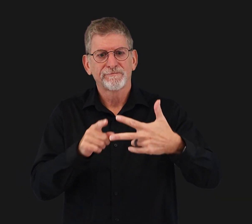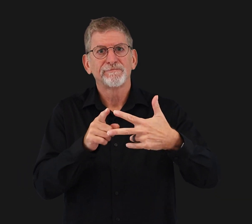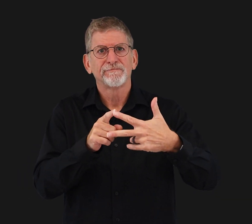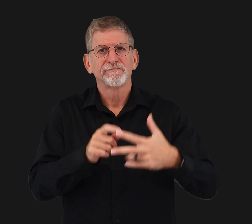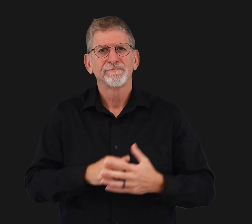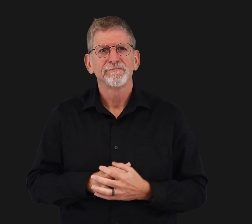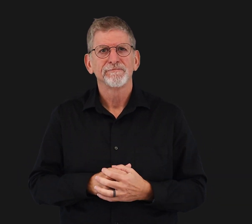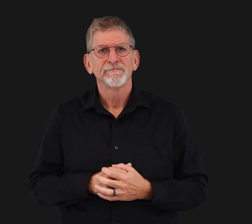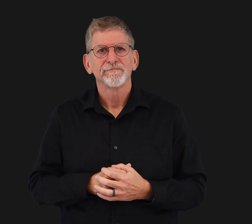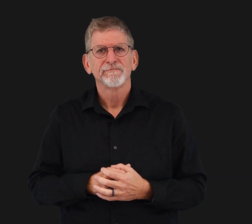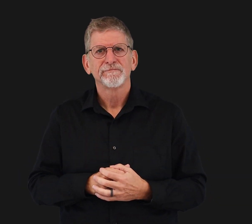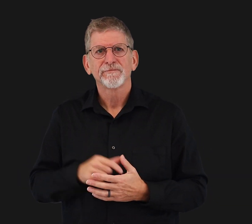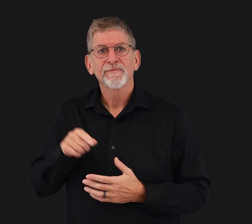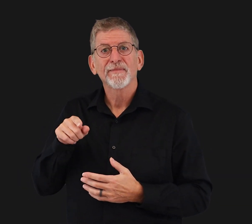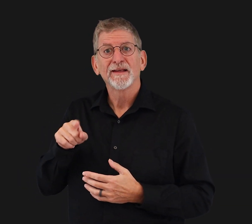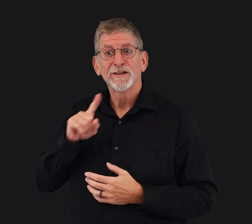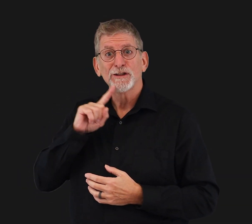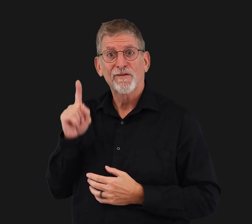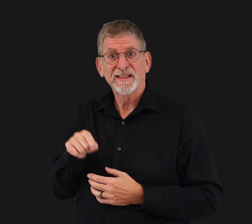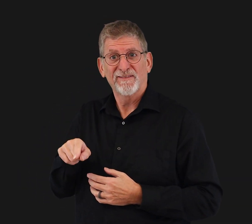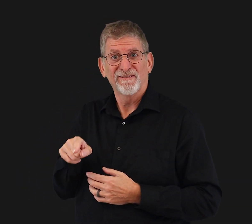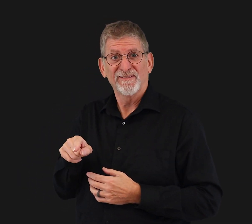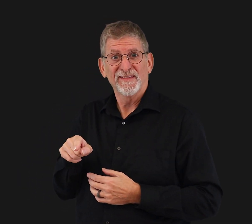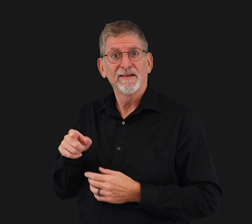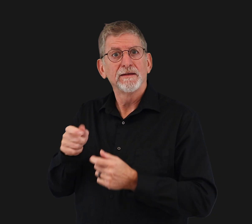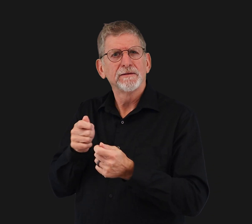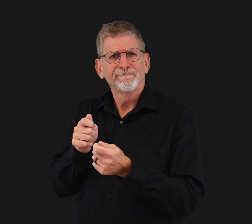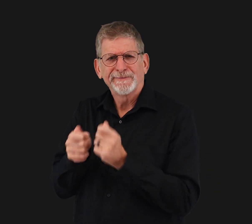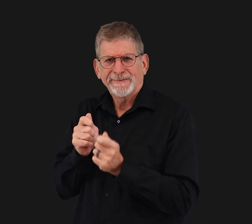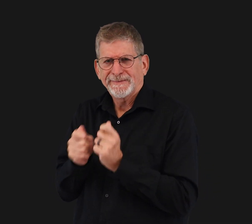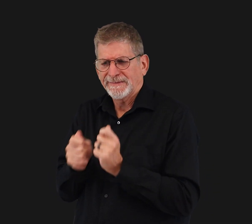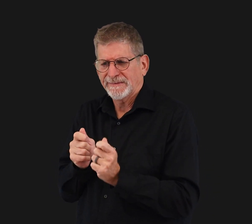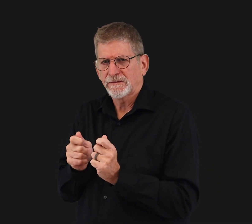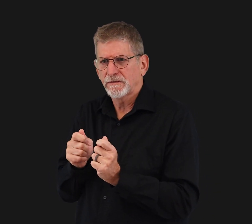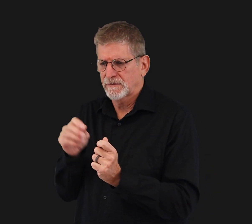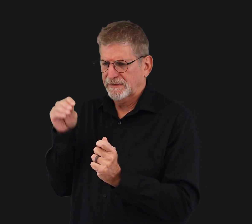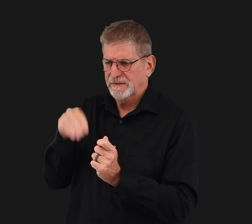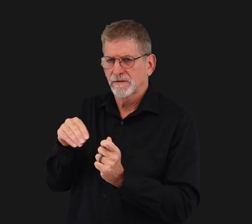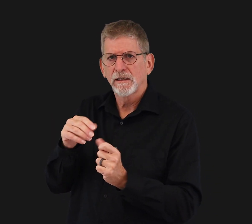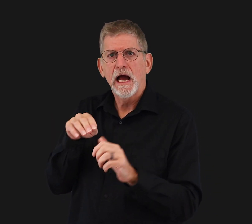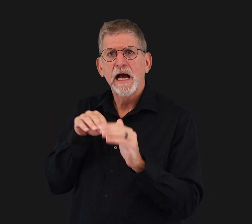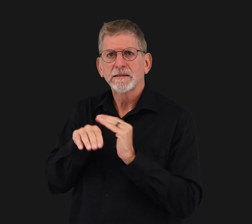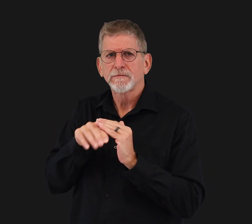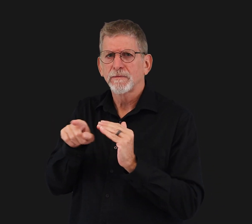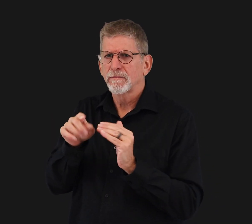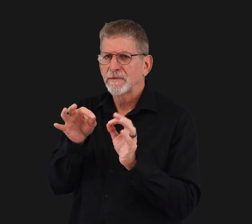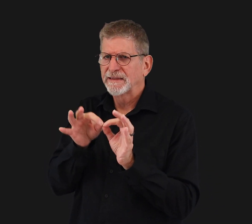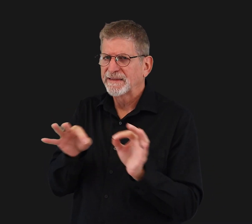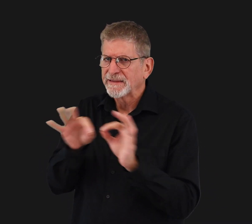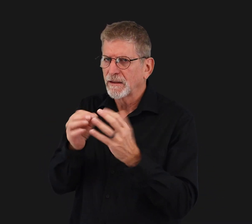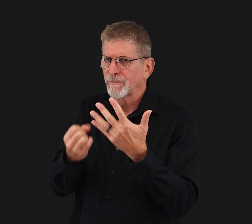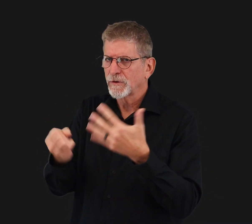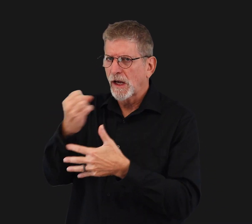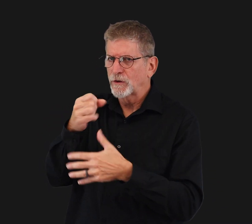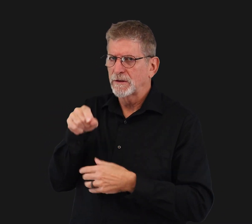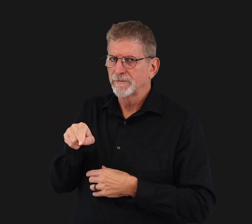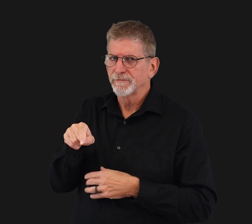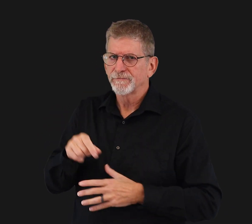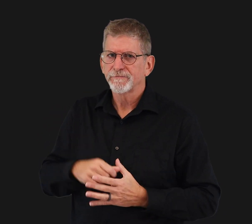• We revised the directive to make accessibility a key priority.